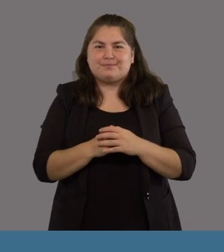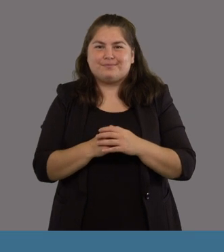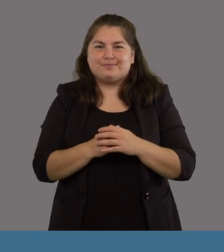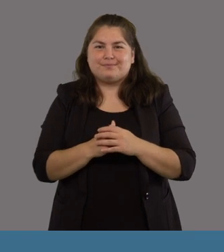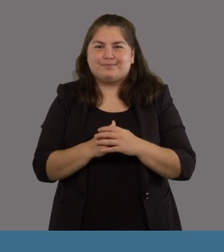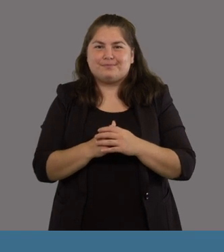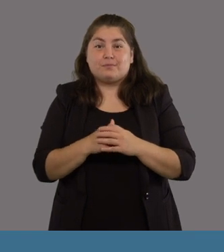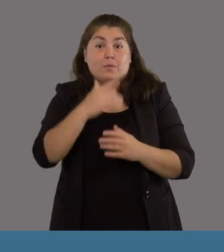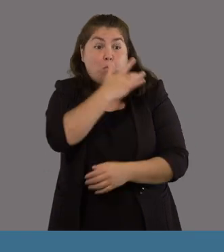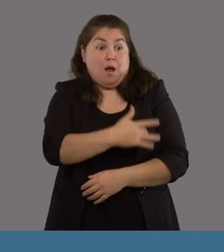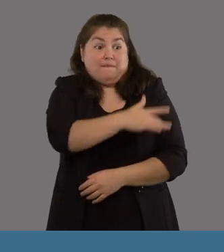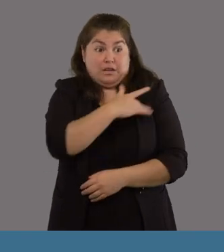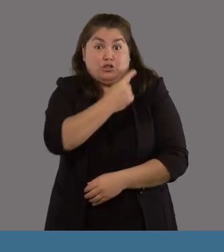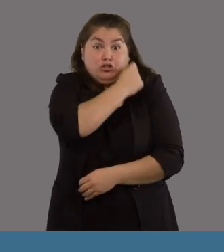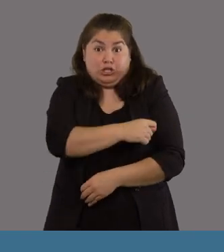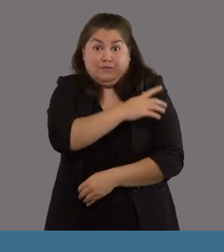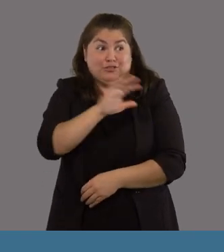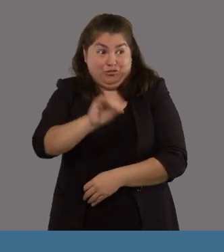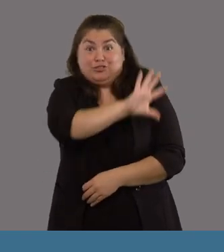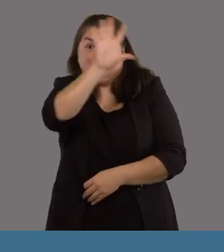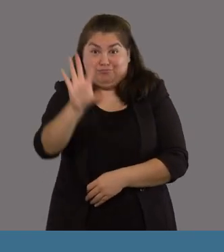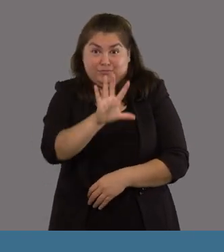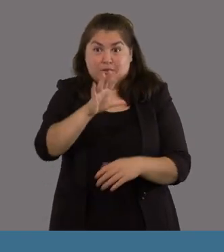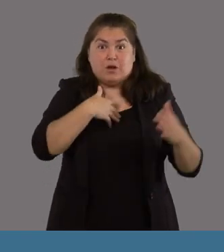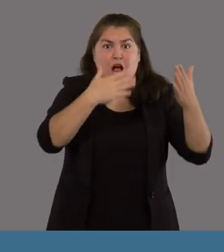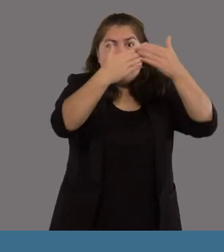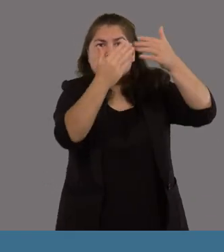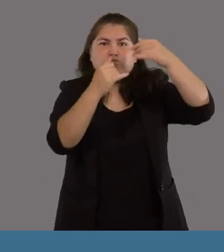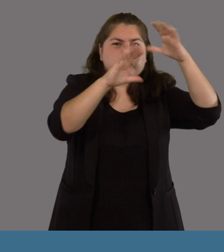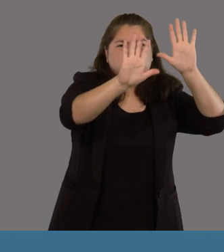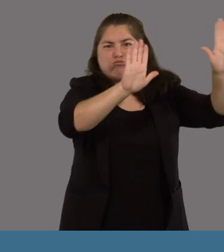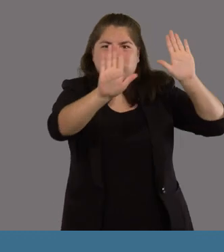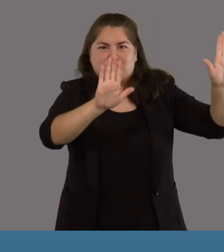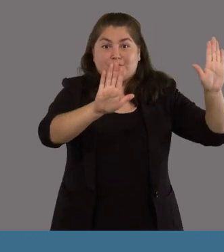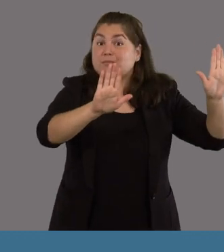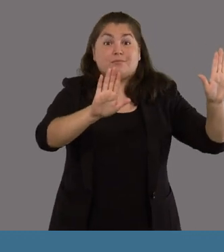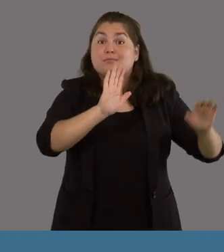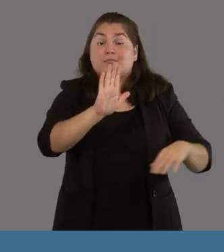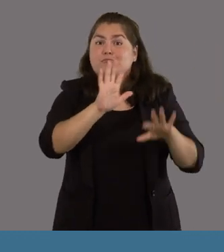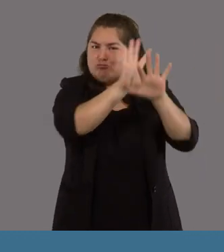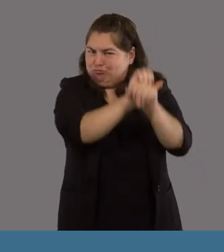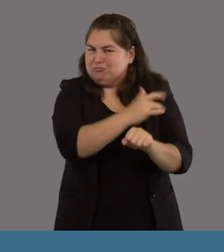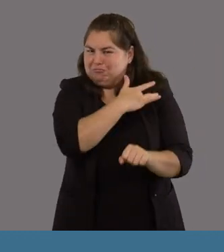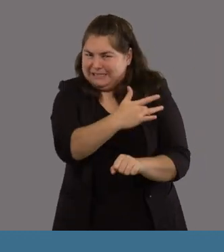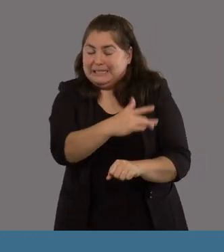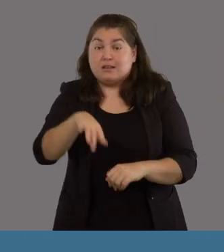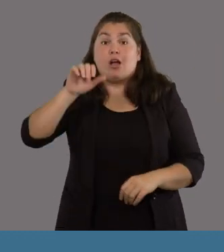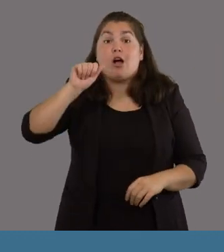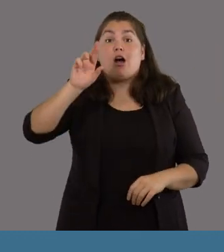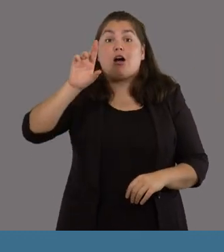Instead of breaking down the regions for this project by province and territory, as is typically